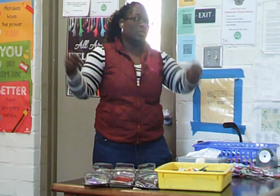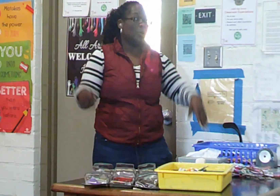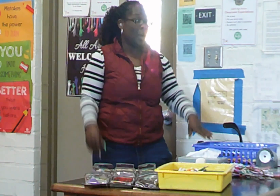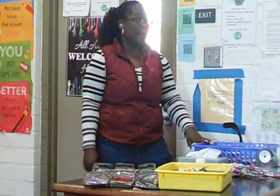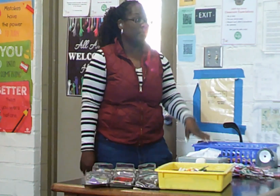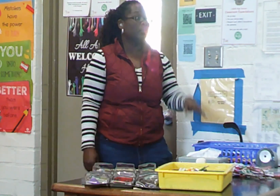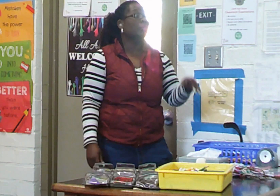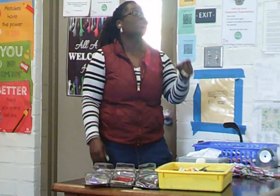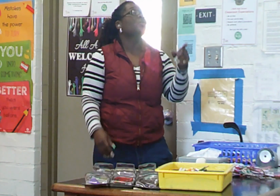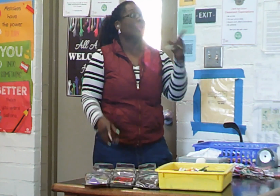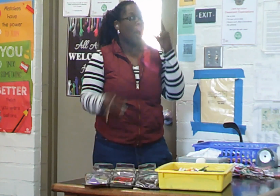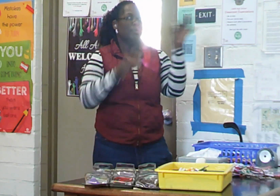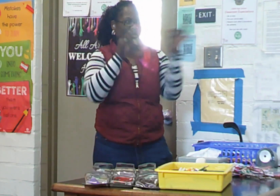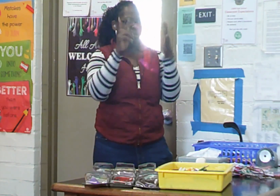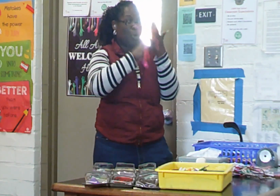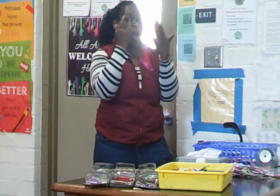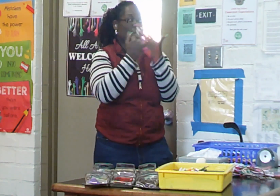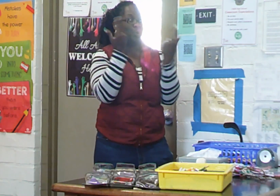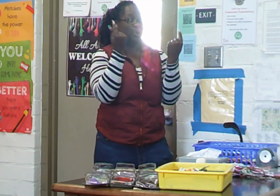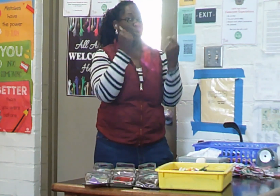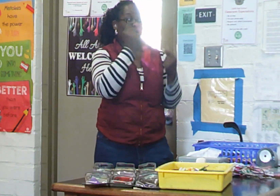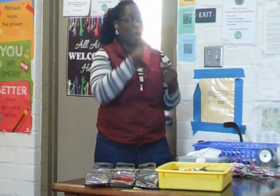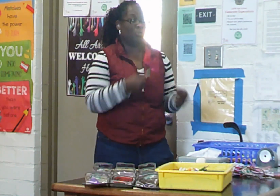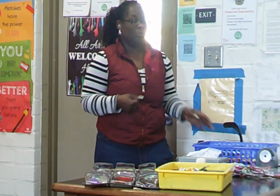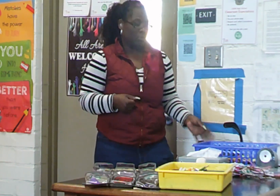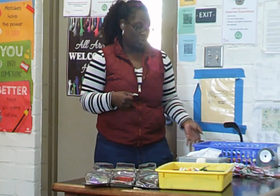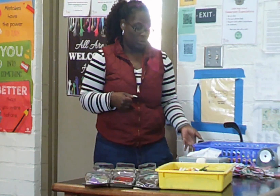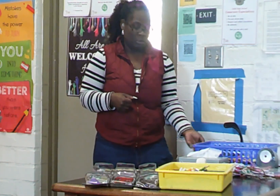Okay, I'll explain what we're doing with the project tomorrow.